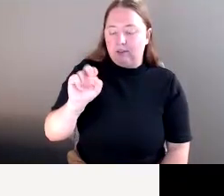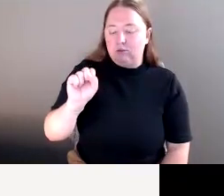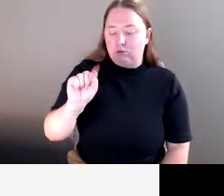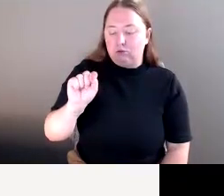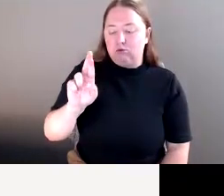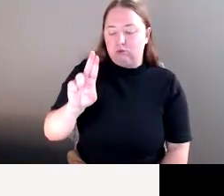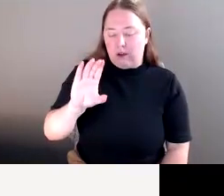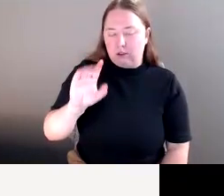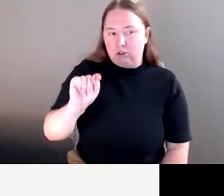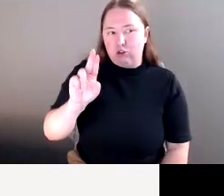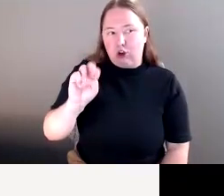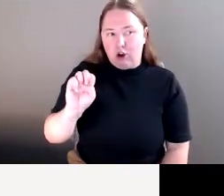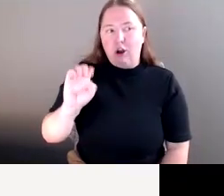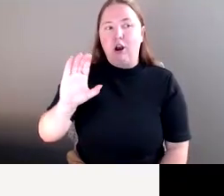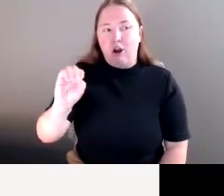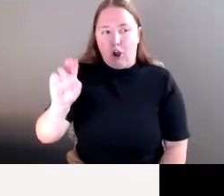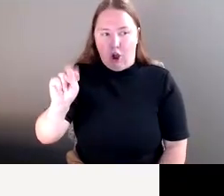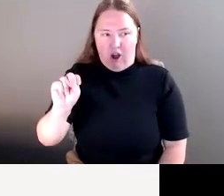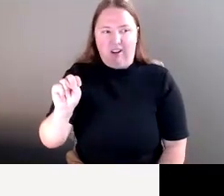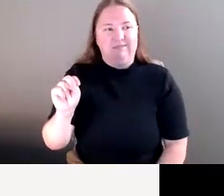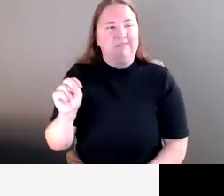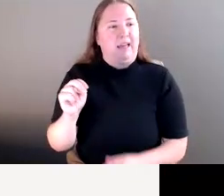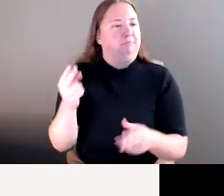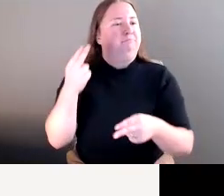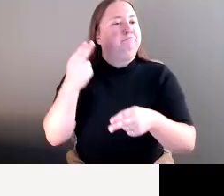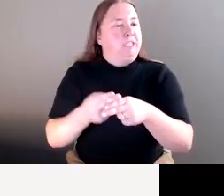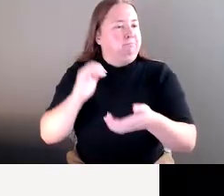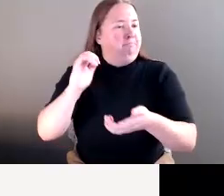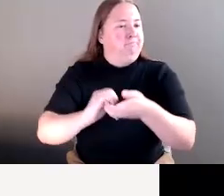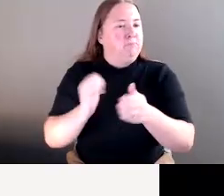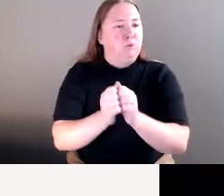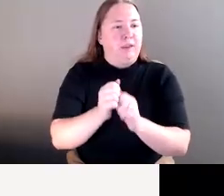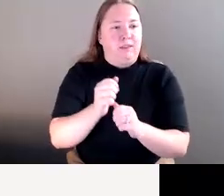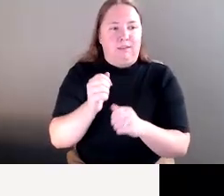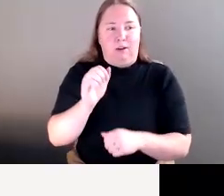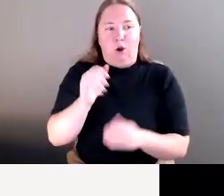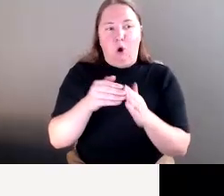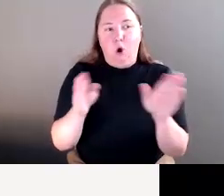And so in this smart search, they are using their,